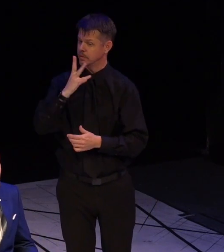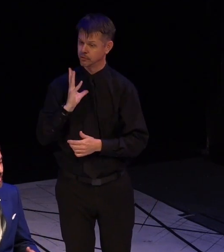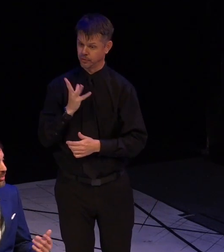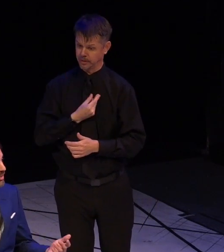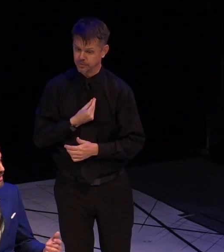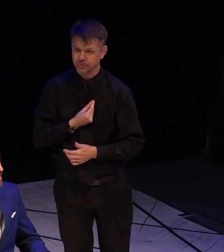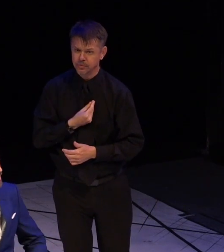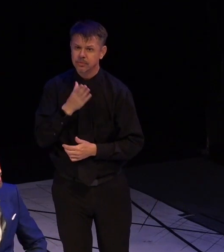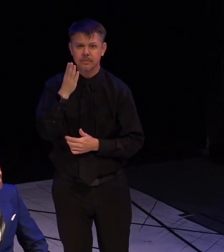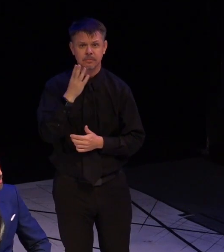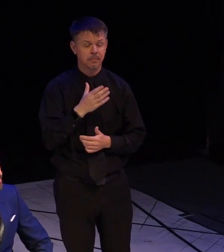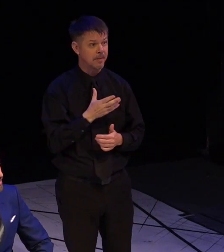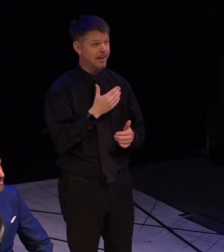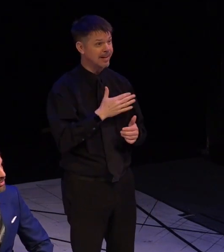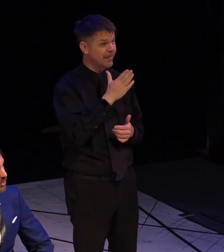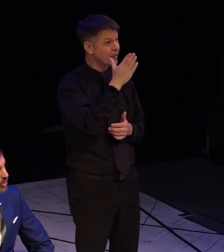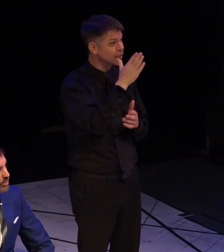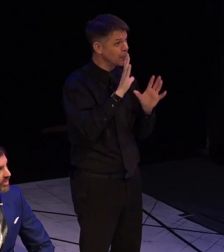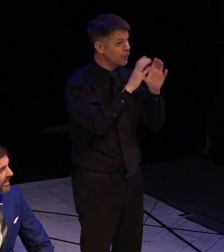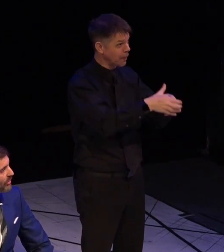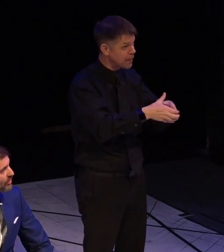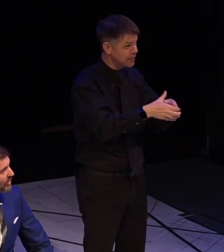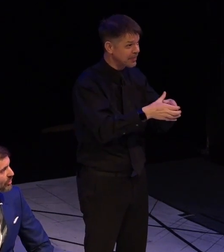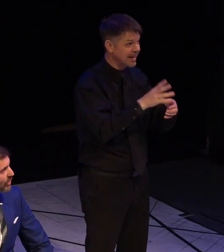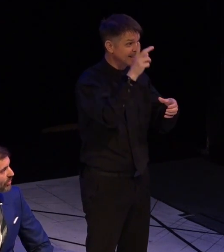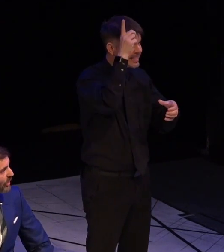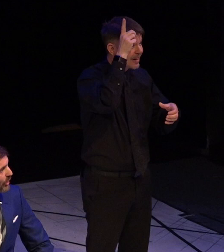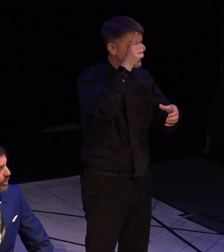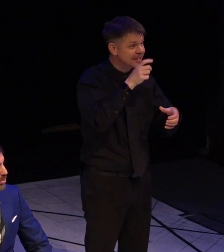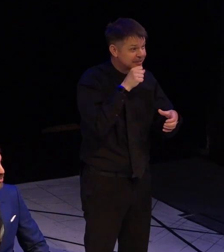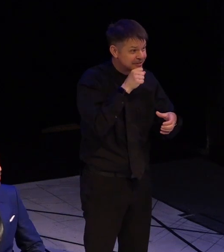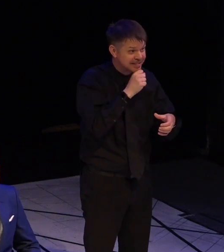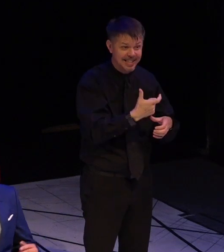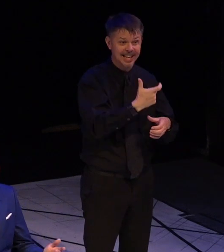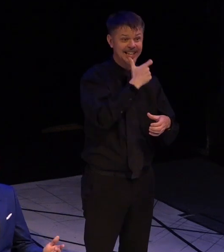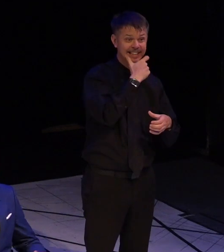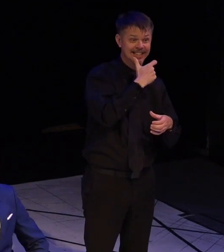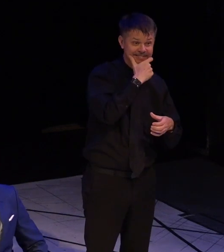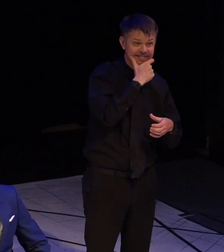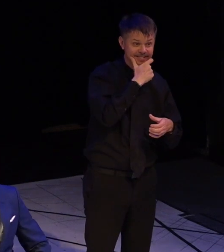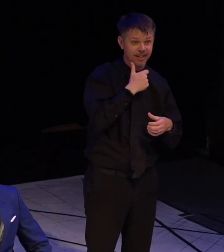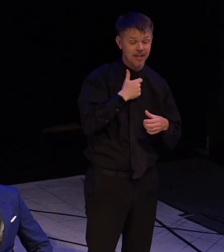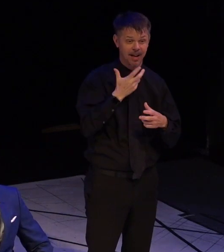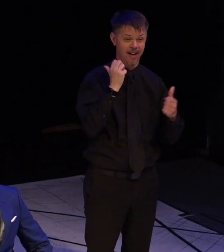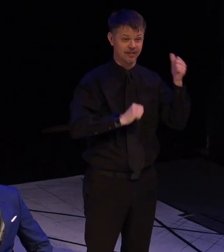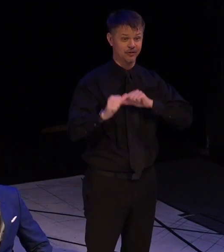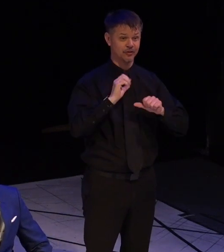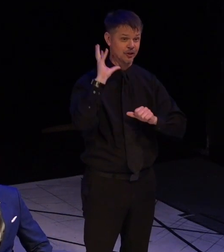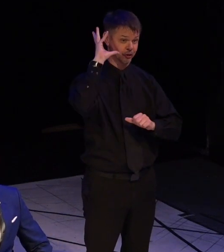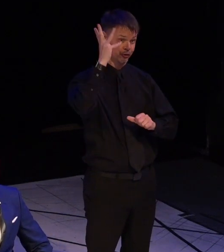In England, there's a group of individuals with Down syndrome who perform in drag, and they call themselves Drag Syndrome.